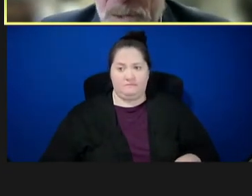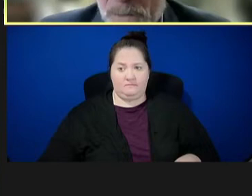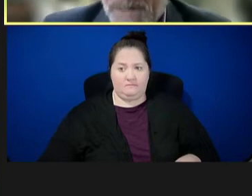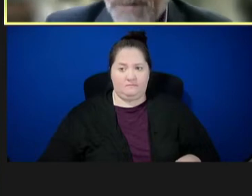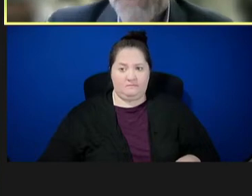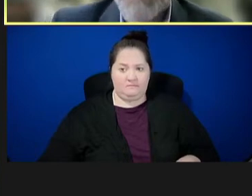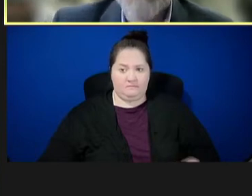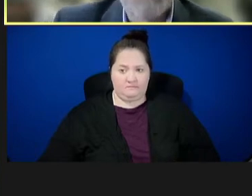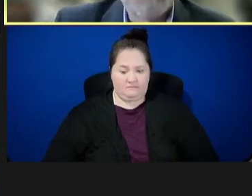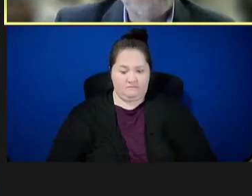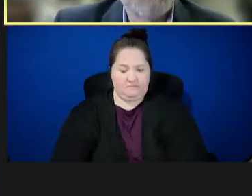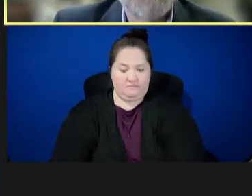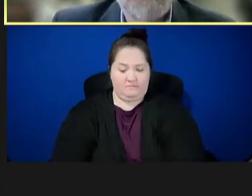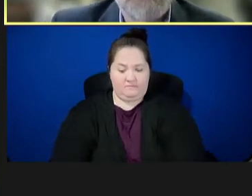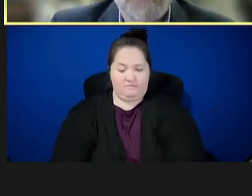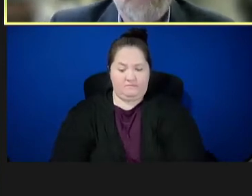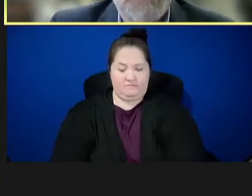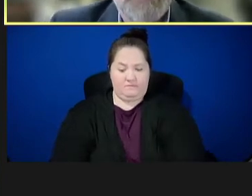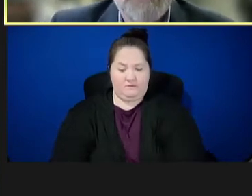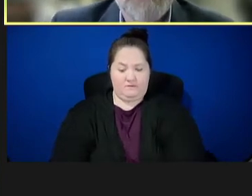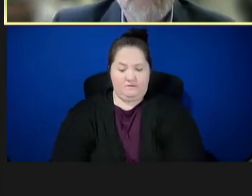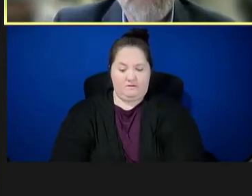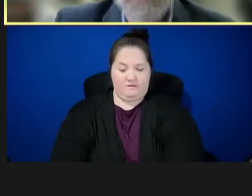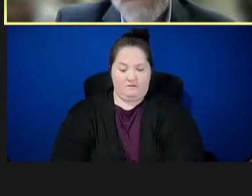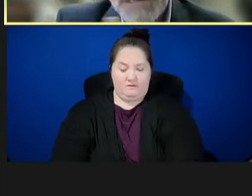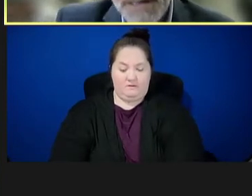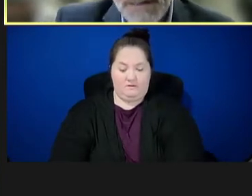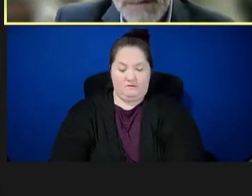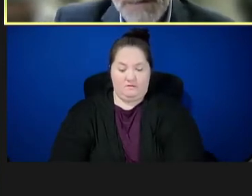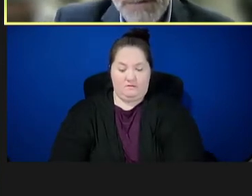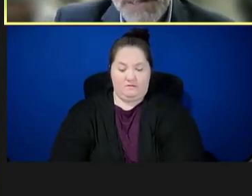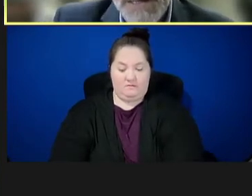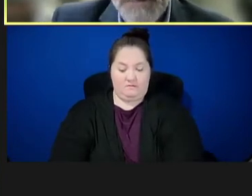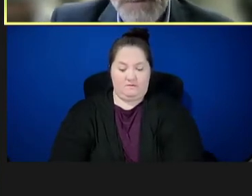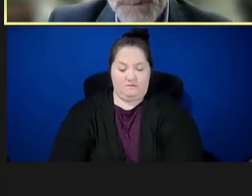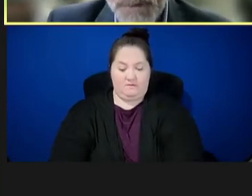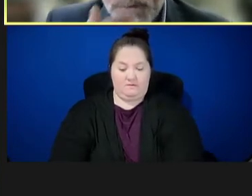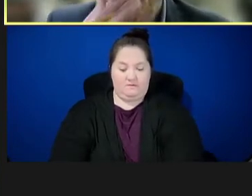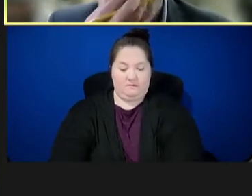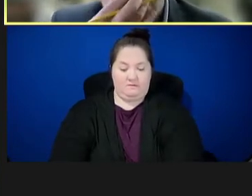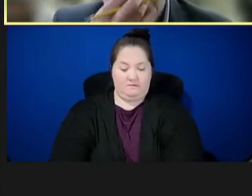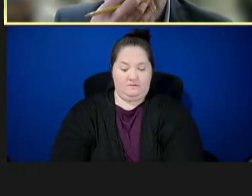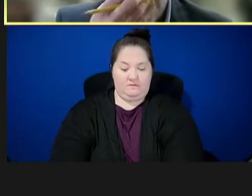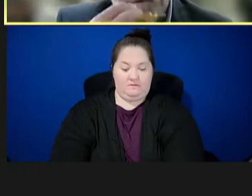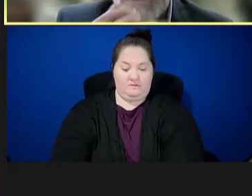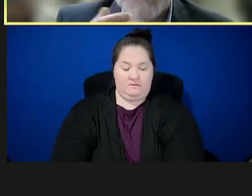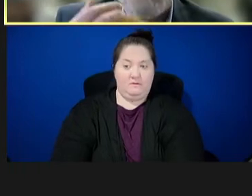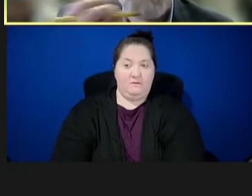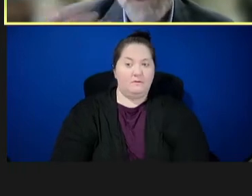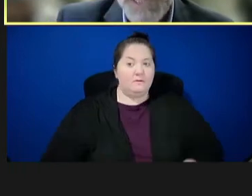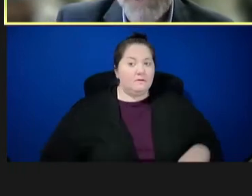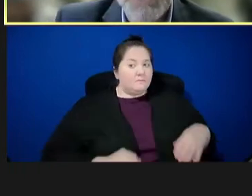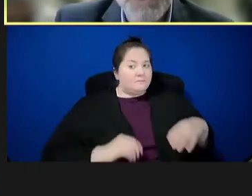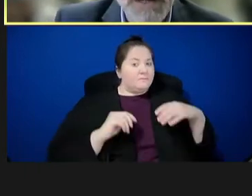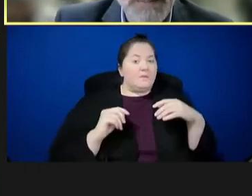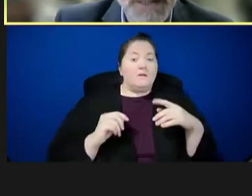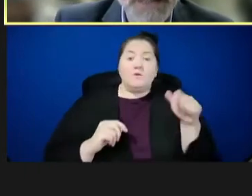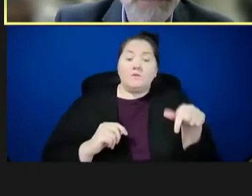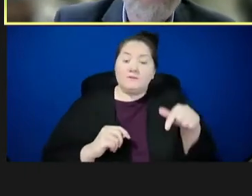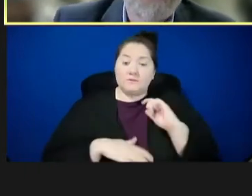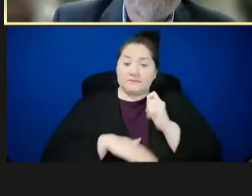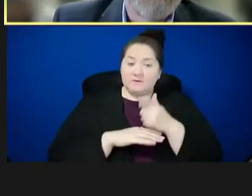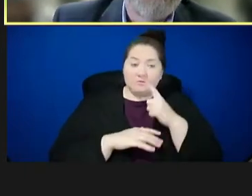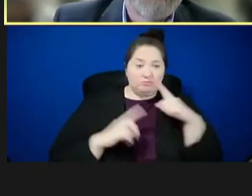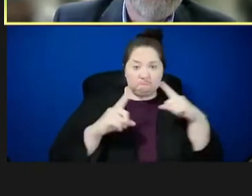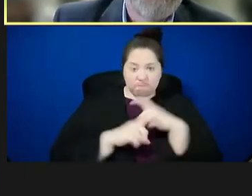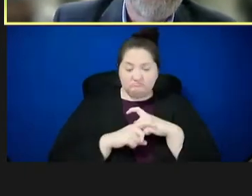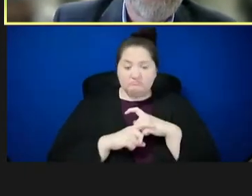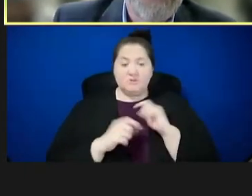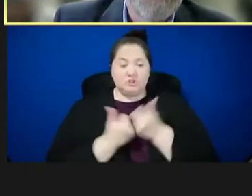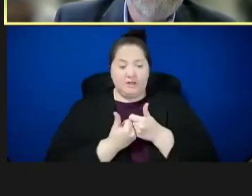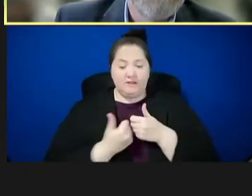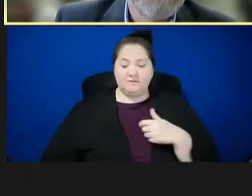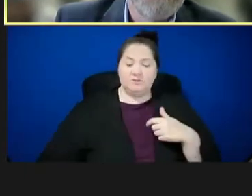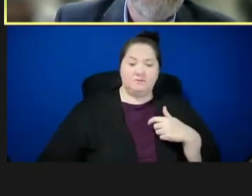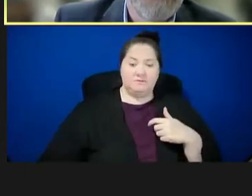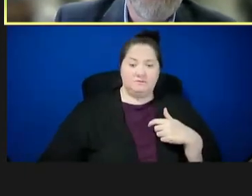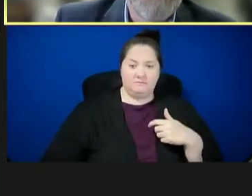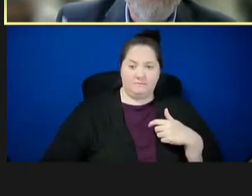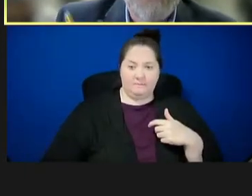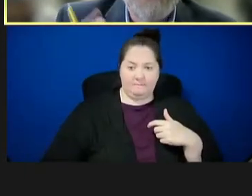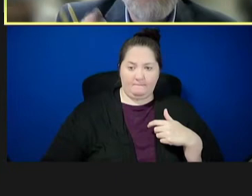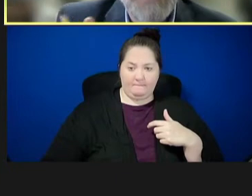So, the timeline that was set for this program was quite challenging, quite complex. And another